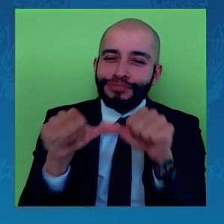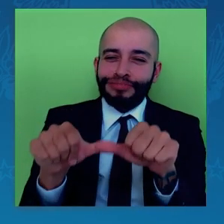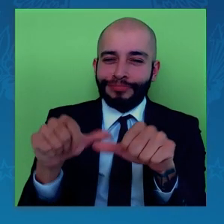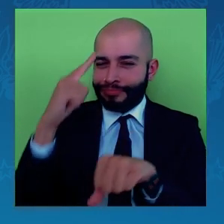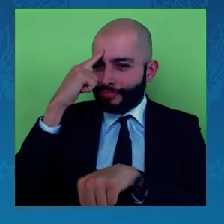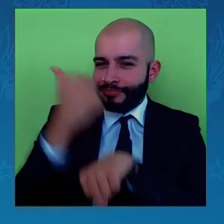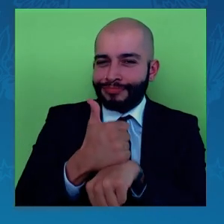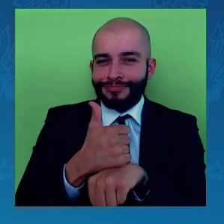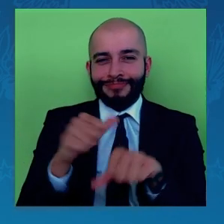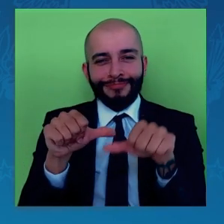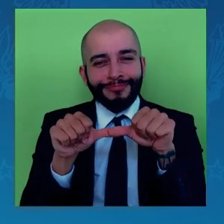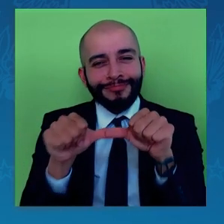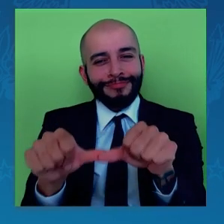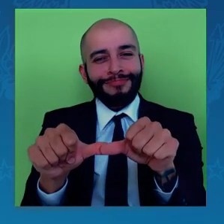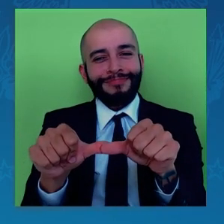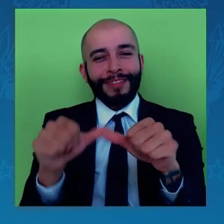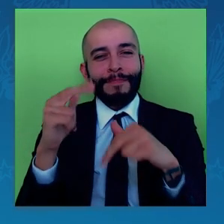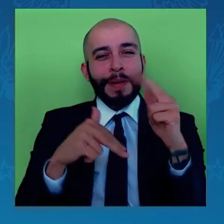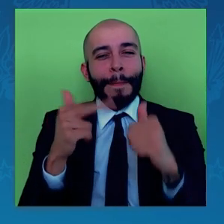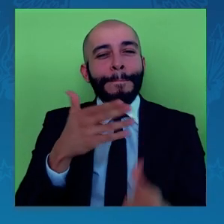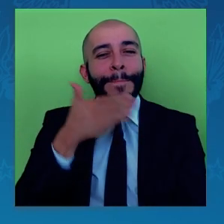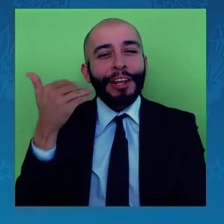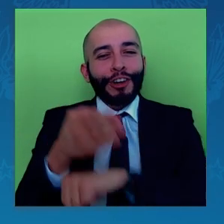We have an opportunity now to advance health equity.